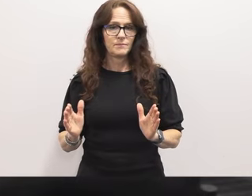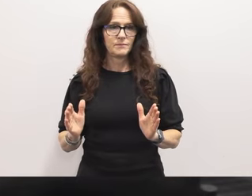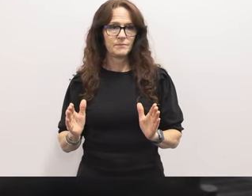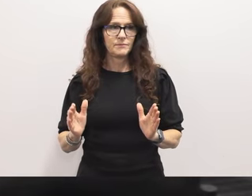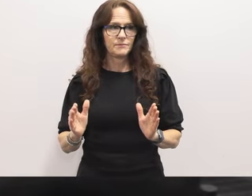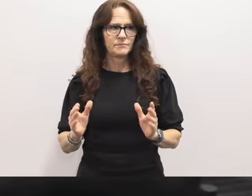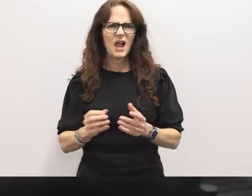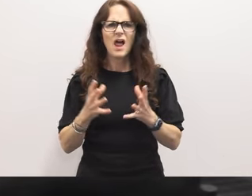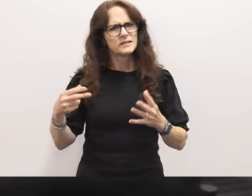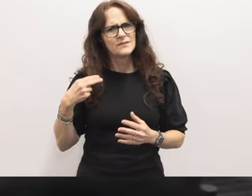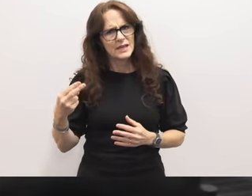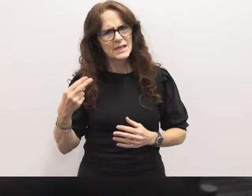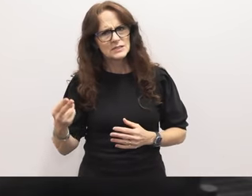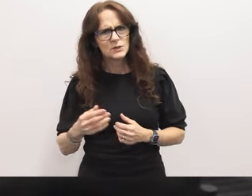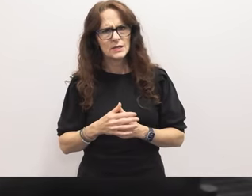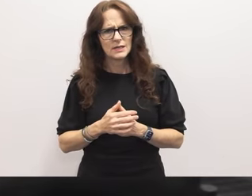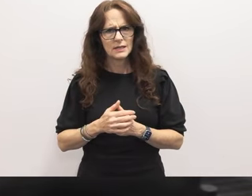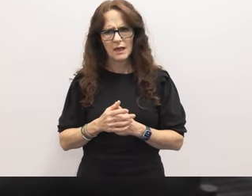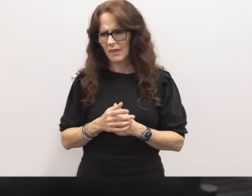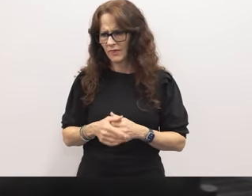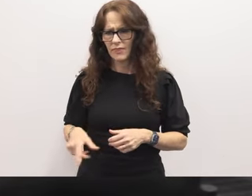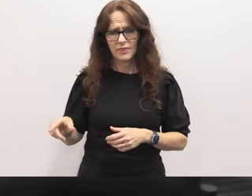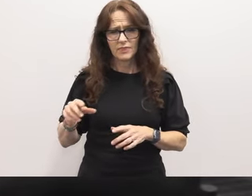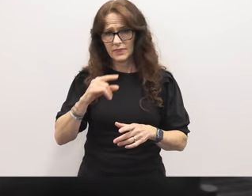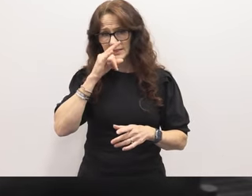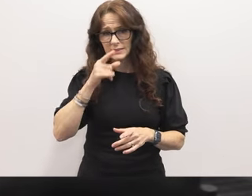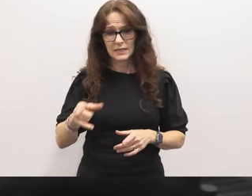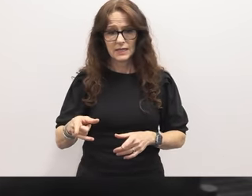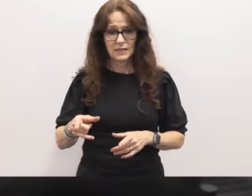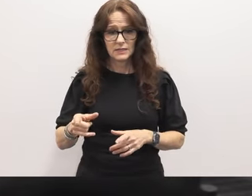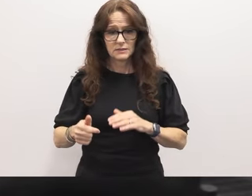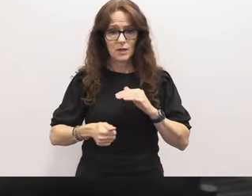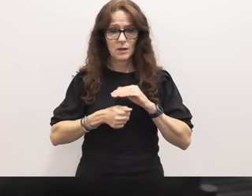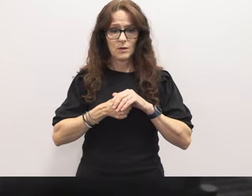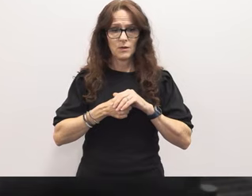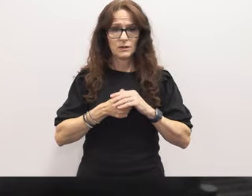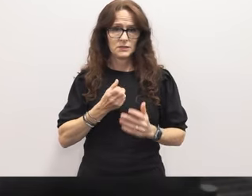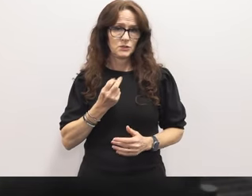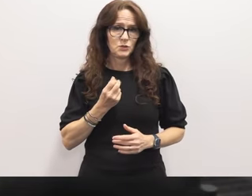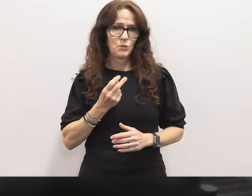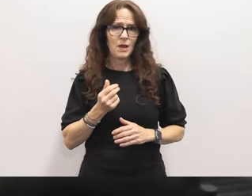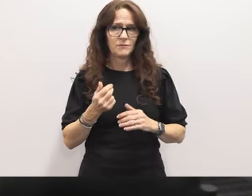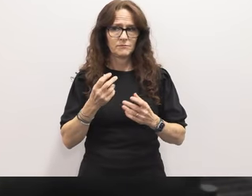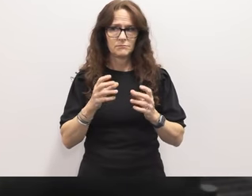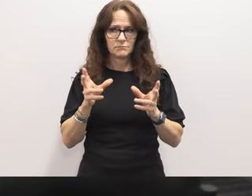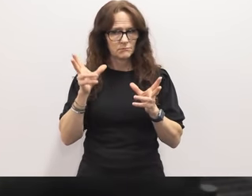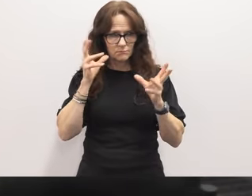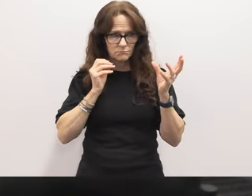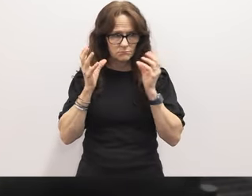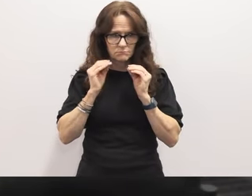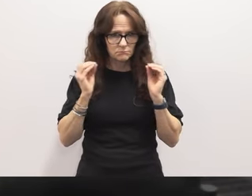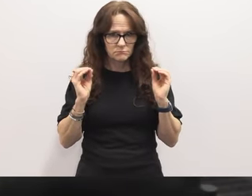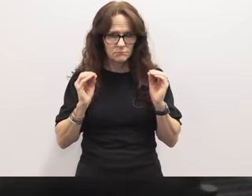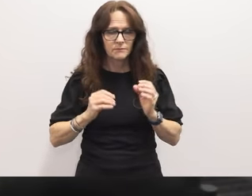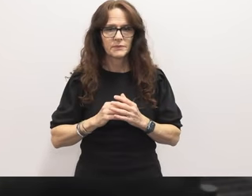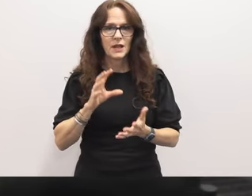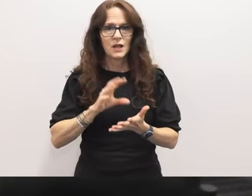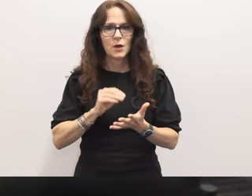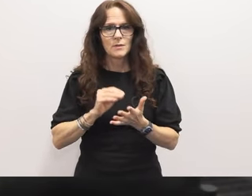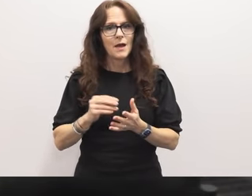I mean, because these kids are, these kids tend to be, they're sheltered because they're 12. And so they're learning about lots of history,